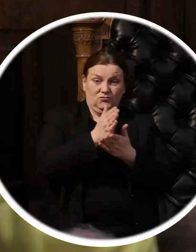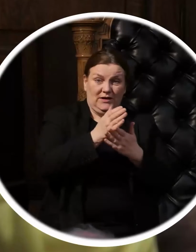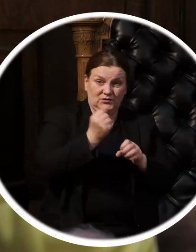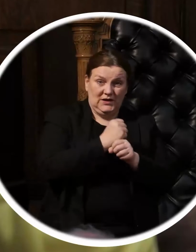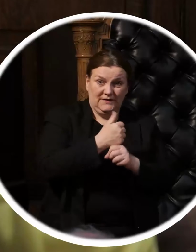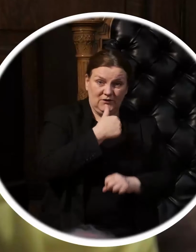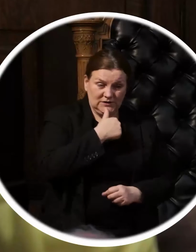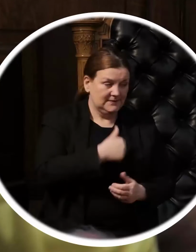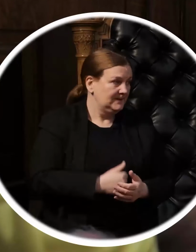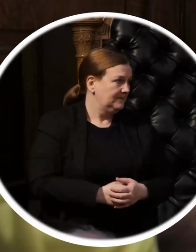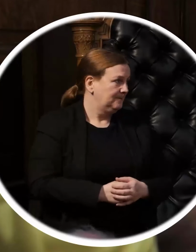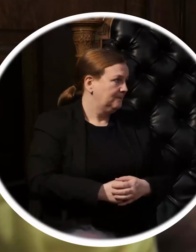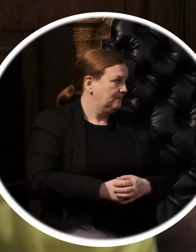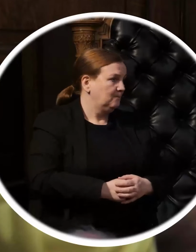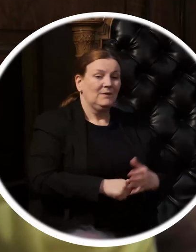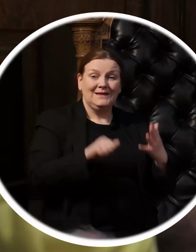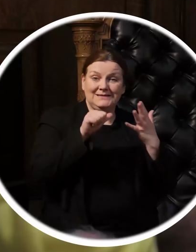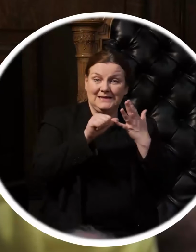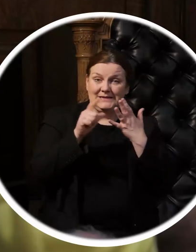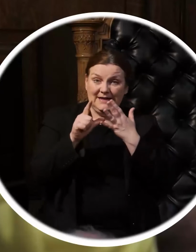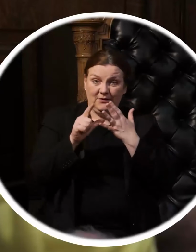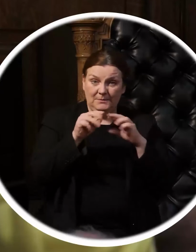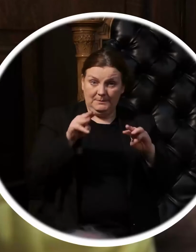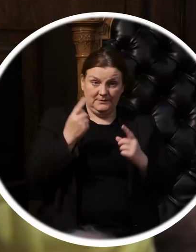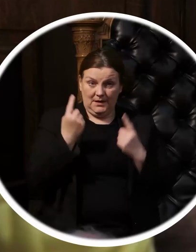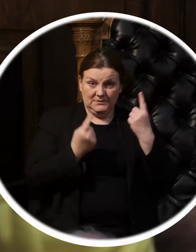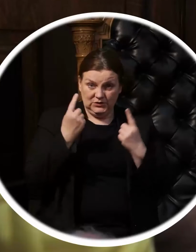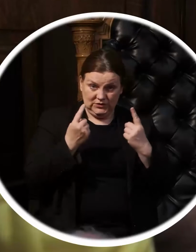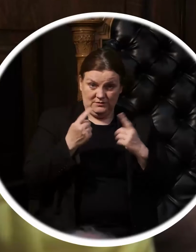There were 67 entries to the architectural competition.